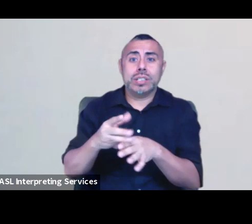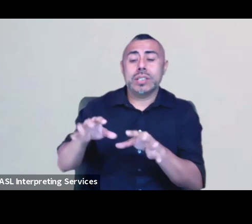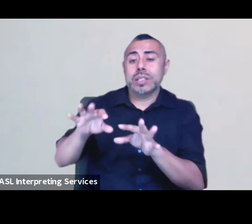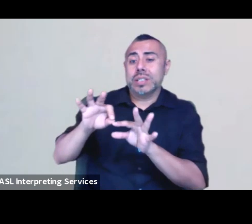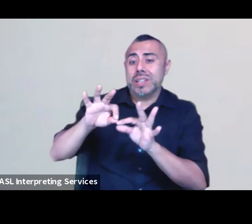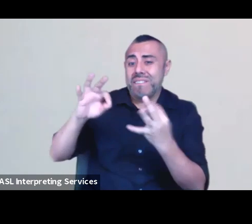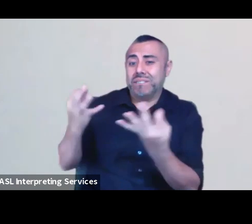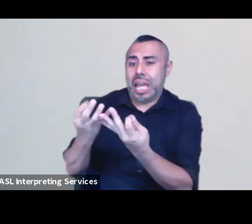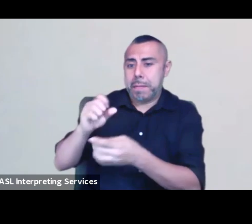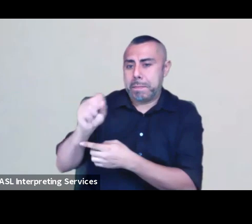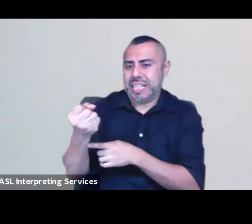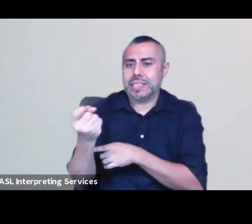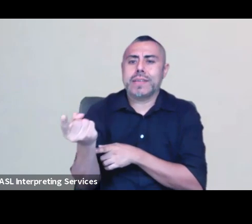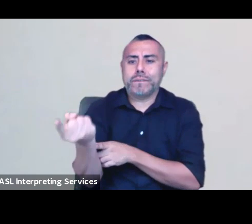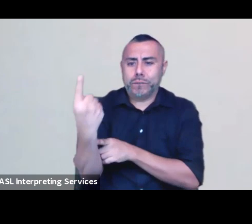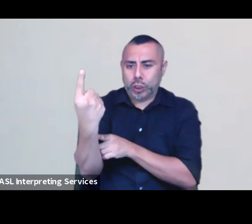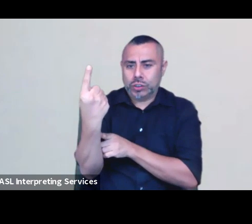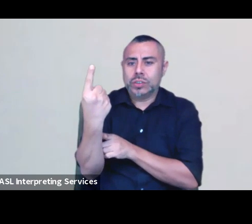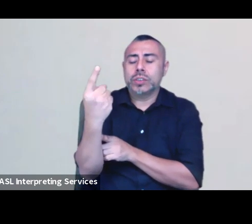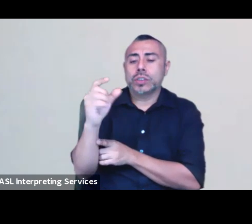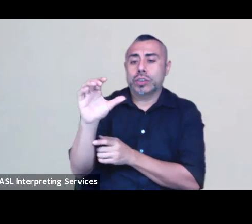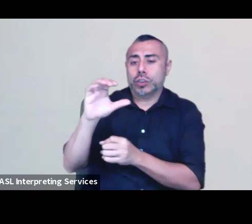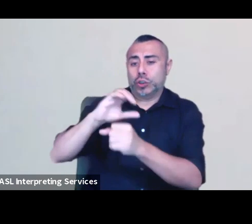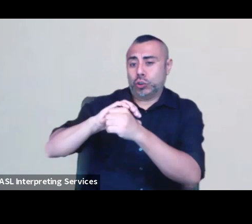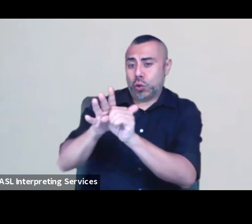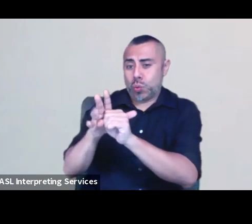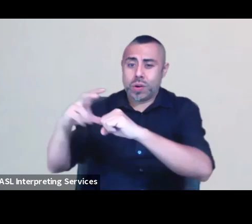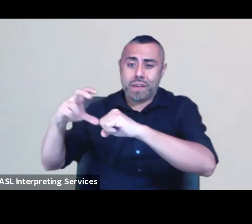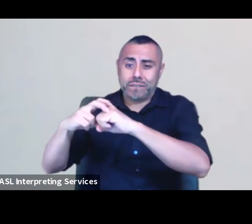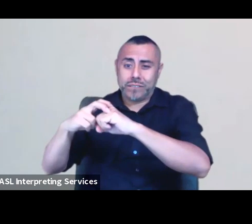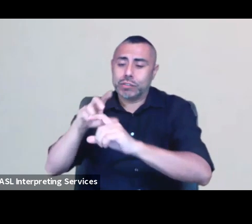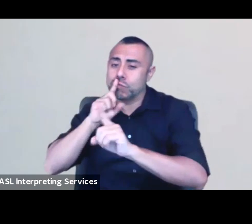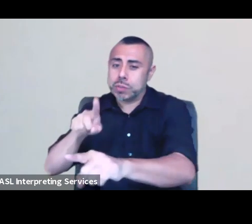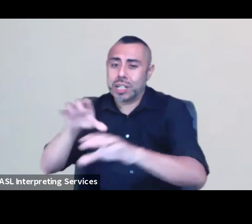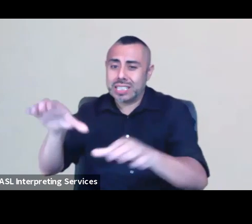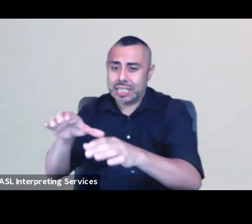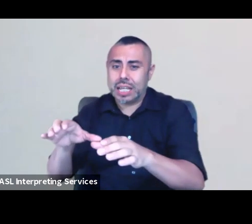that was before the senate today does includes some provisions that might assist